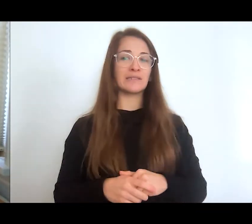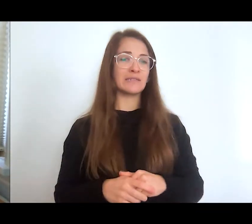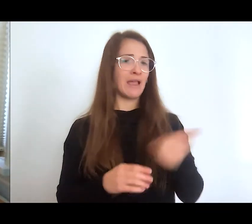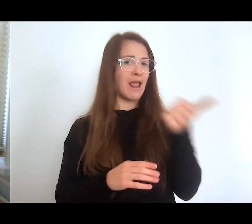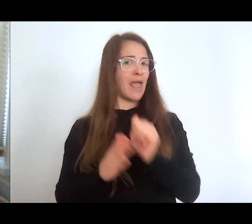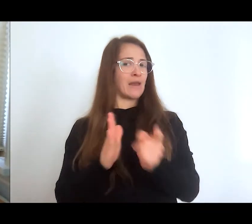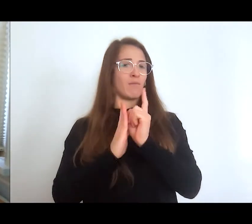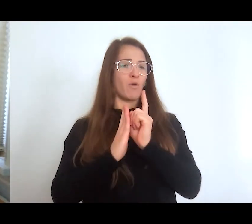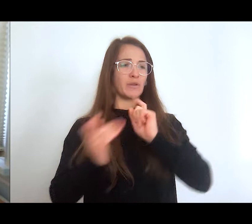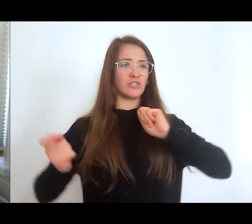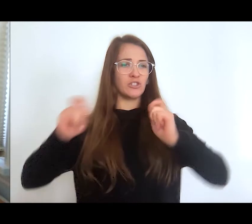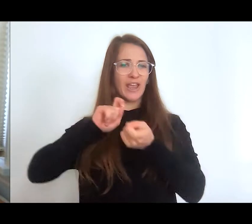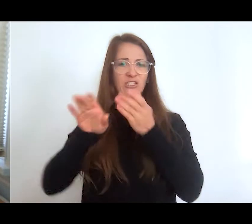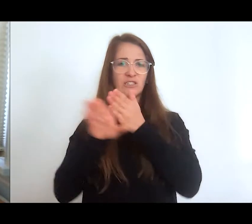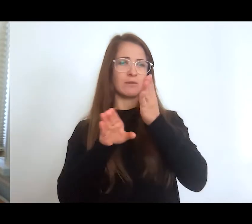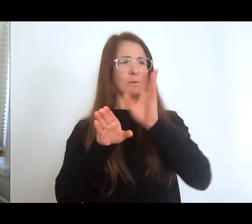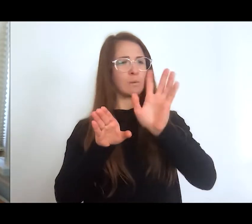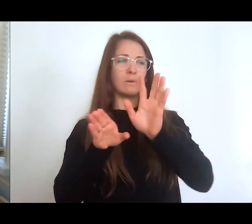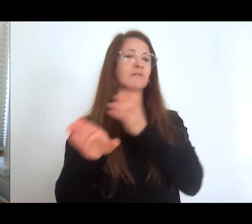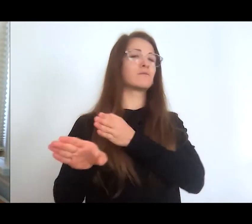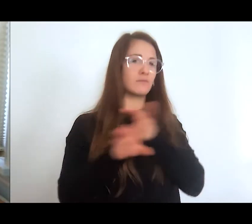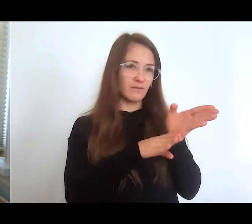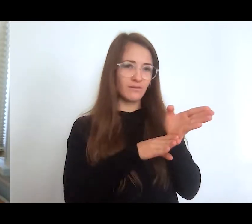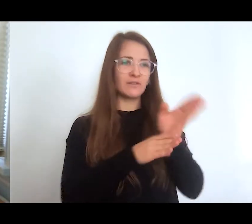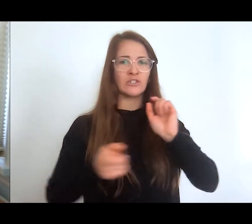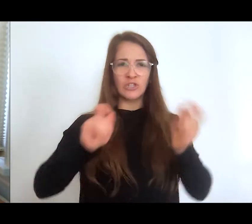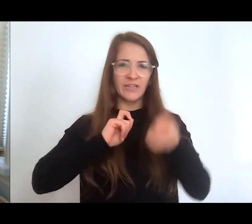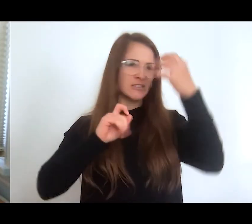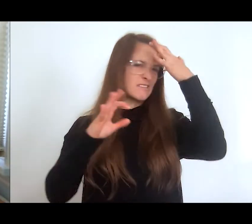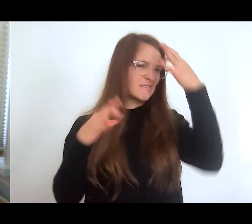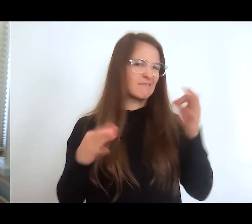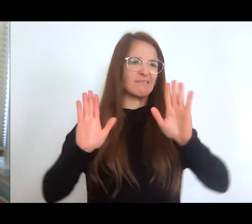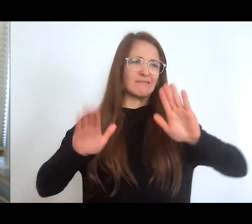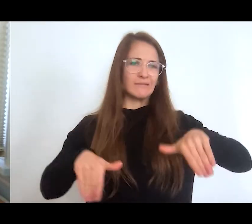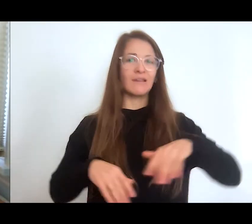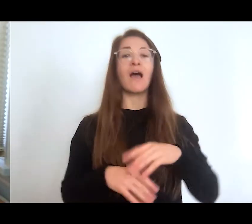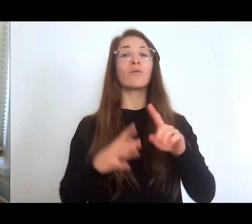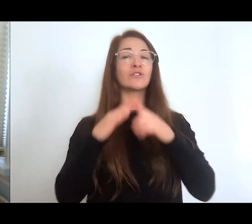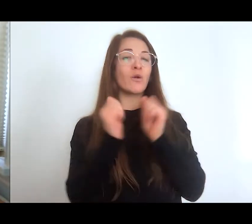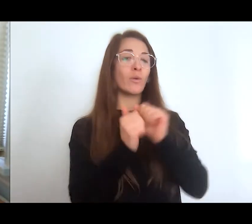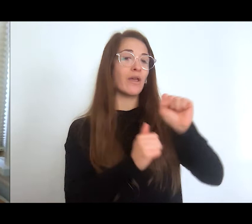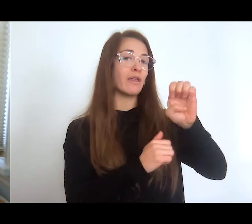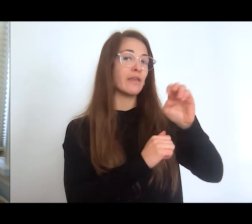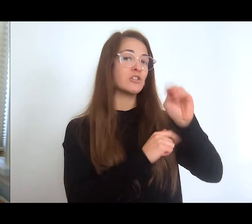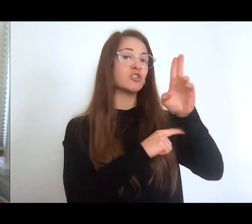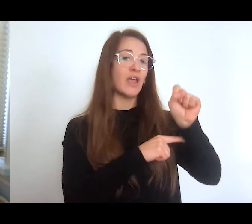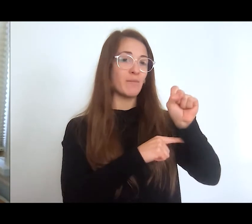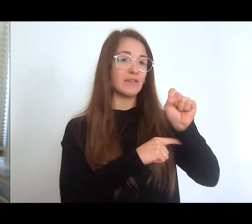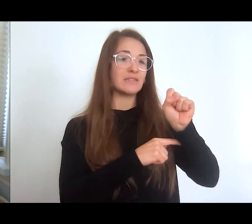WORKED AND THE EDUCATIONAL OPPORTUNITIES, AT ANY POINT DID YOU CHANGE COURSE ALONG THE WAY,